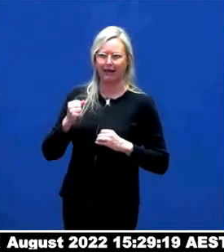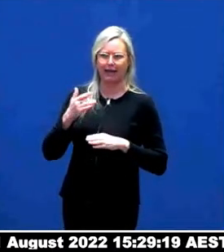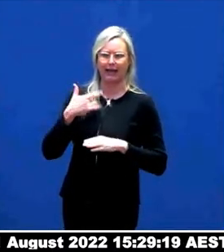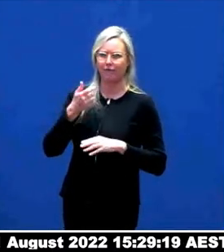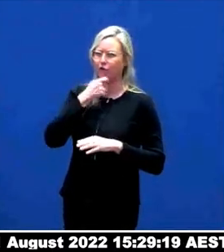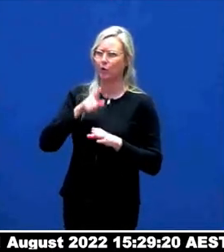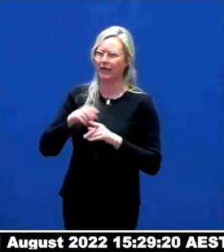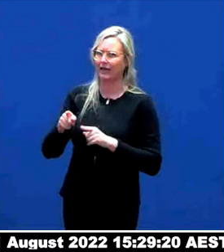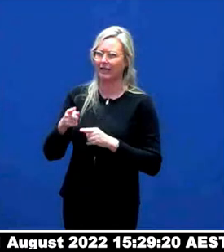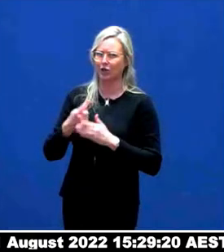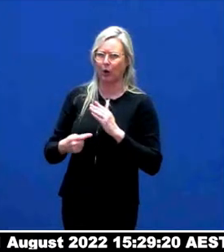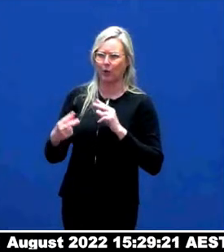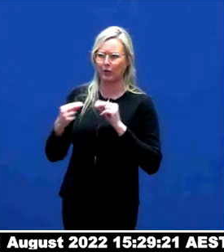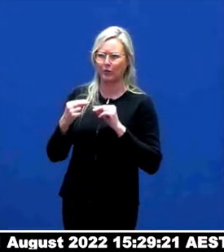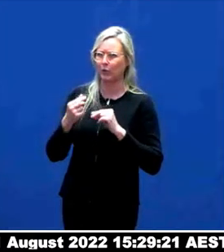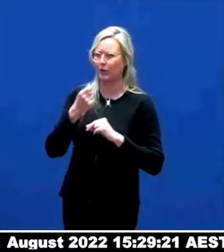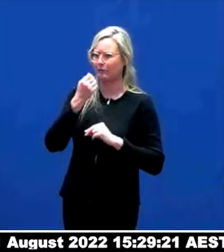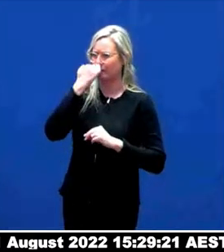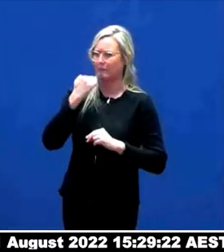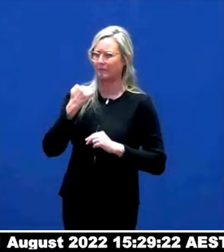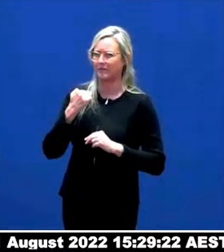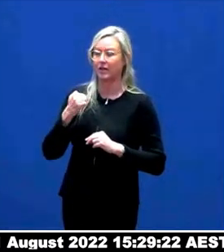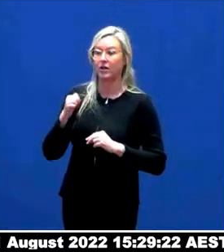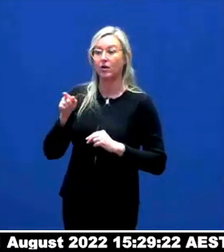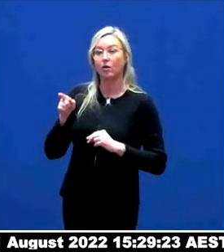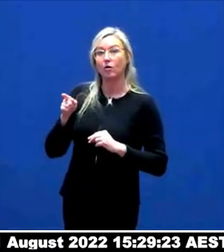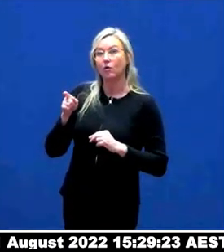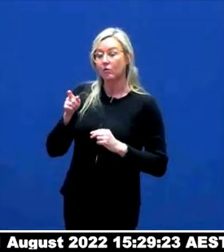He just doesn't seem to - he's not unfriendly, but he just doesn't want to talk